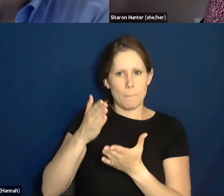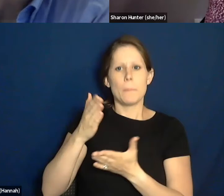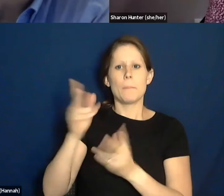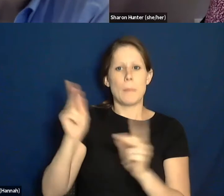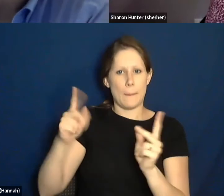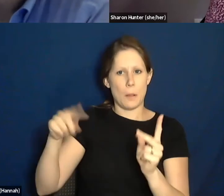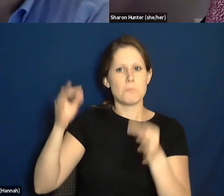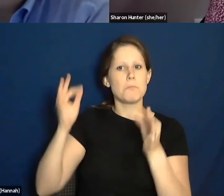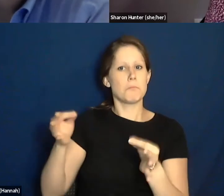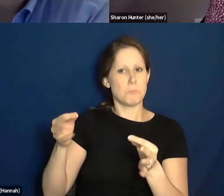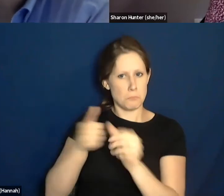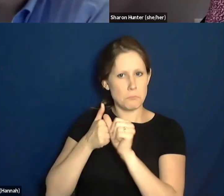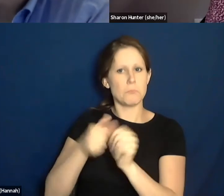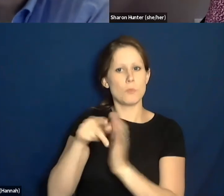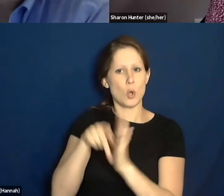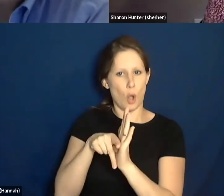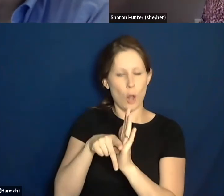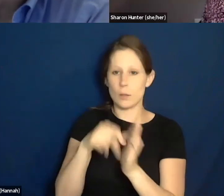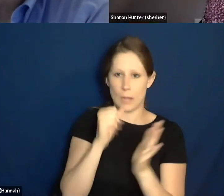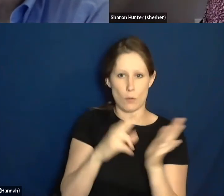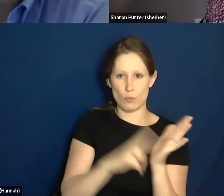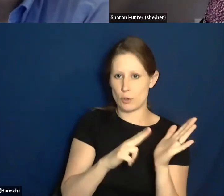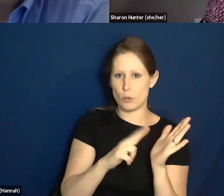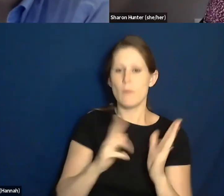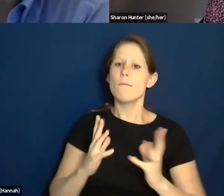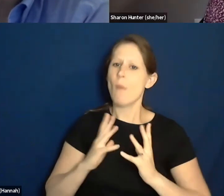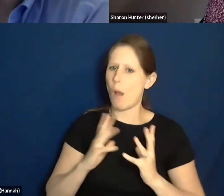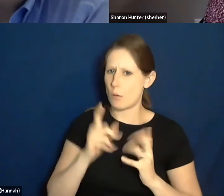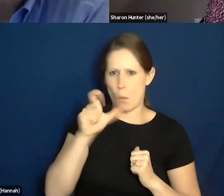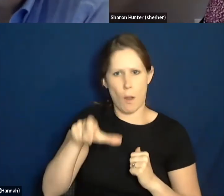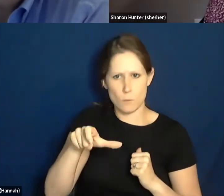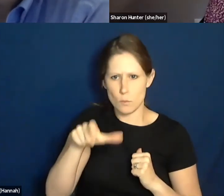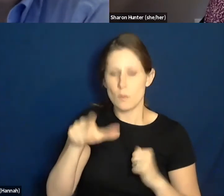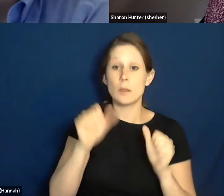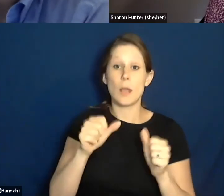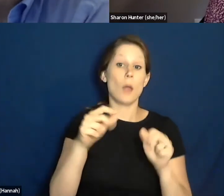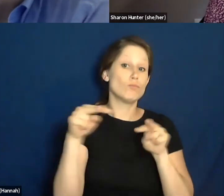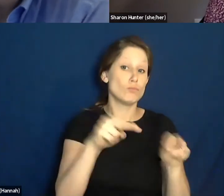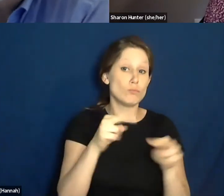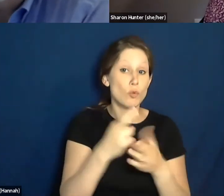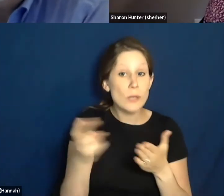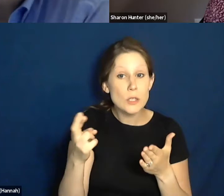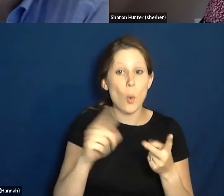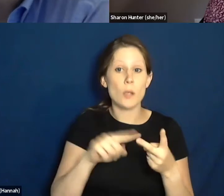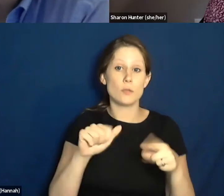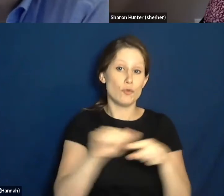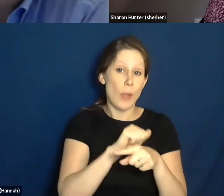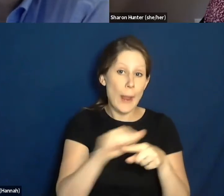and not register, that's fine, you can see the resources, training, use all that. It's available